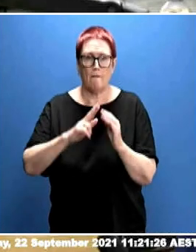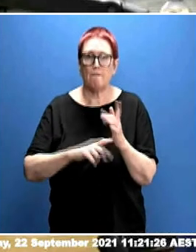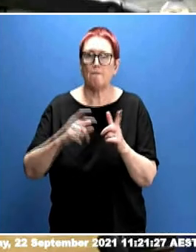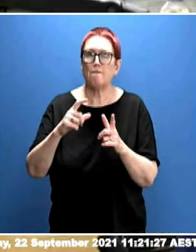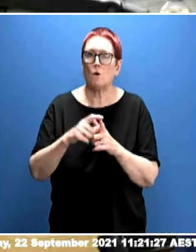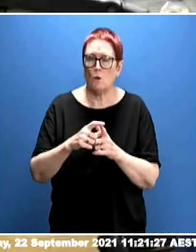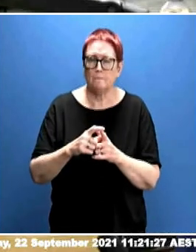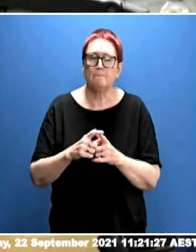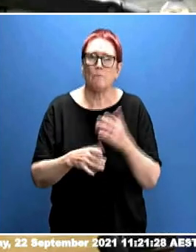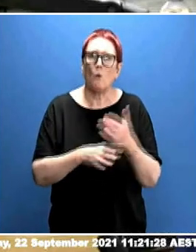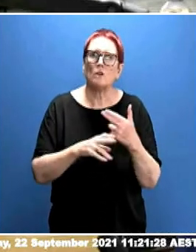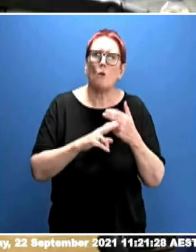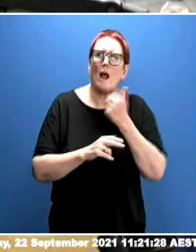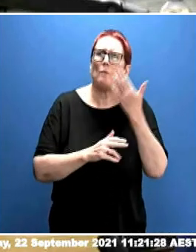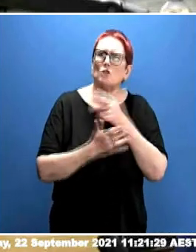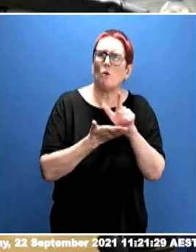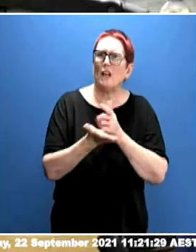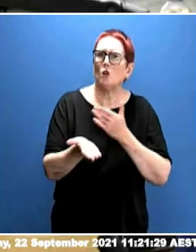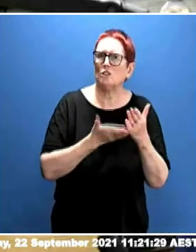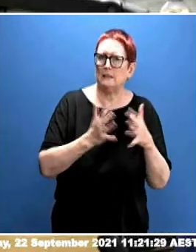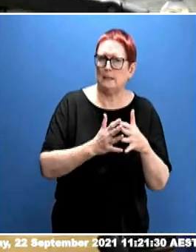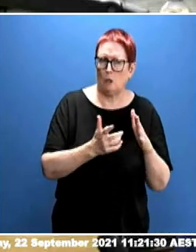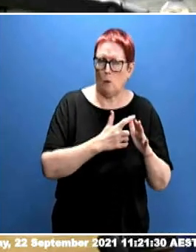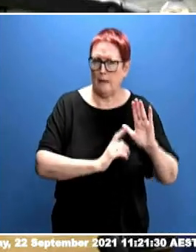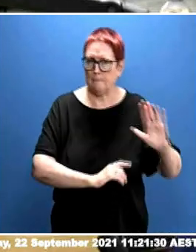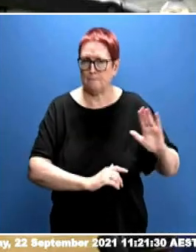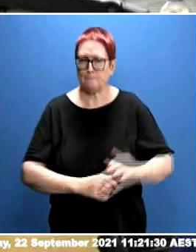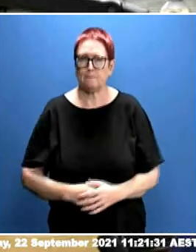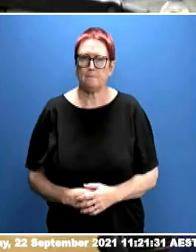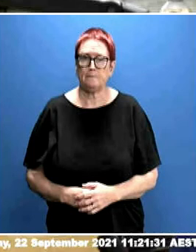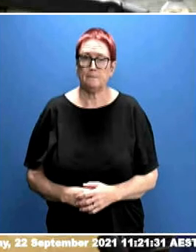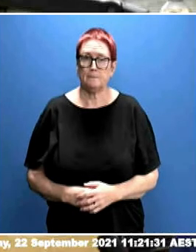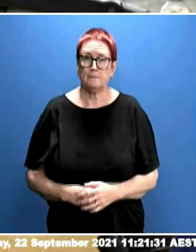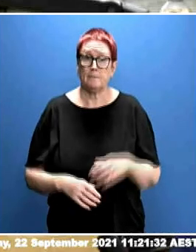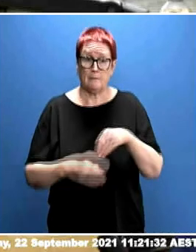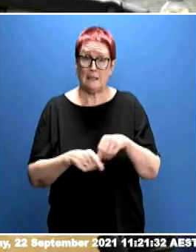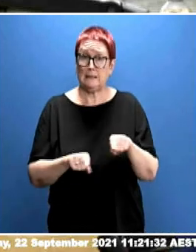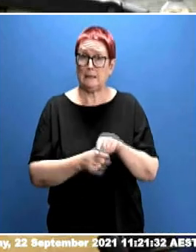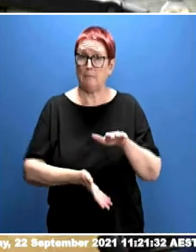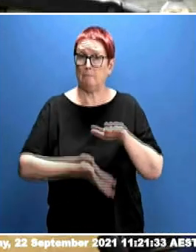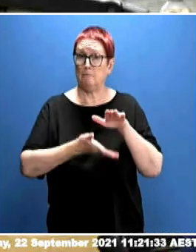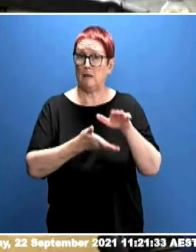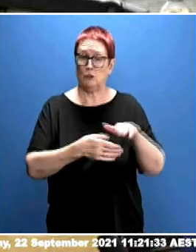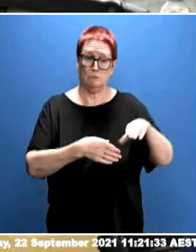Human Rights Unit of the Aboriginal Legal Service of Western Australia. That is within Tender Bundle Part C at tab 5.